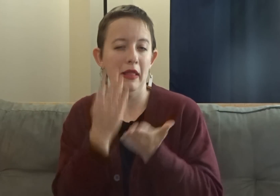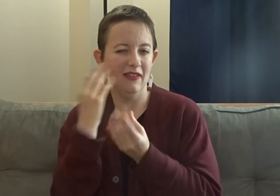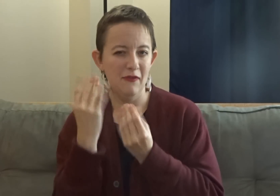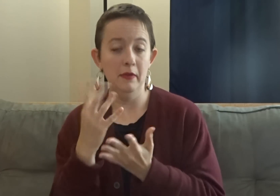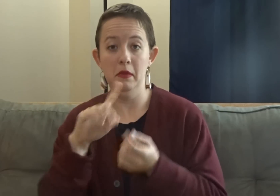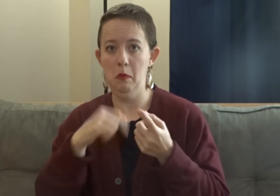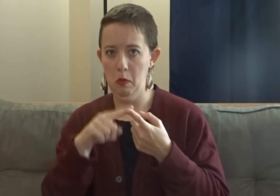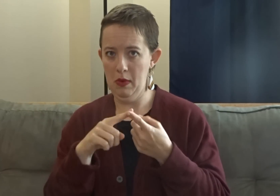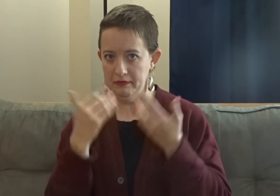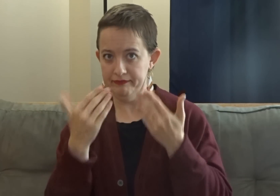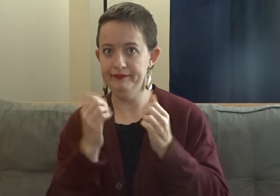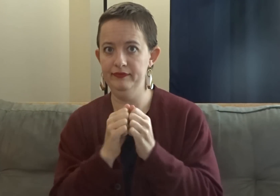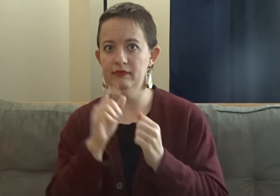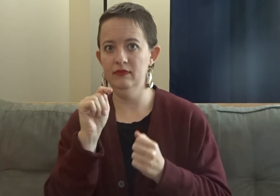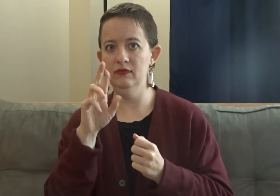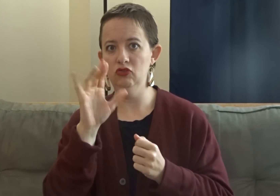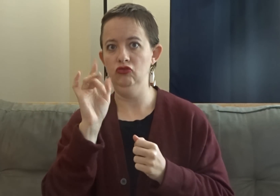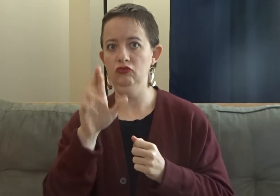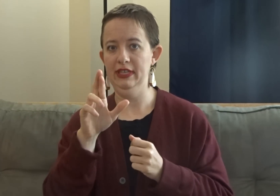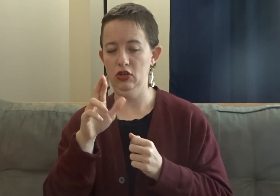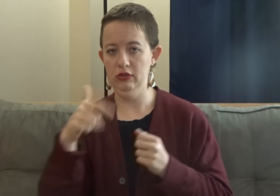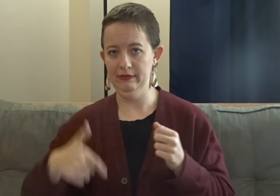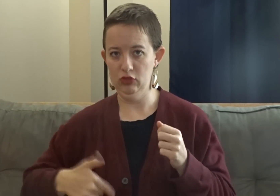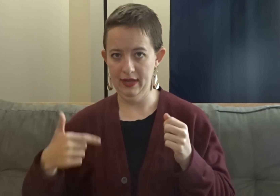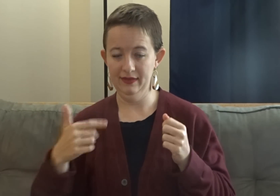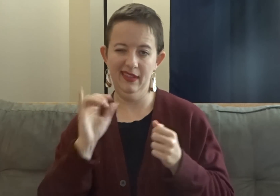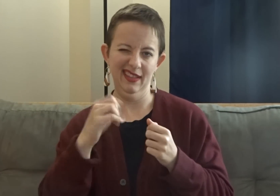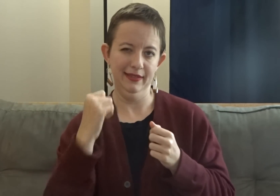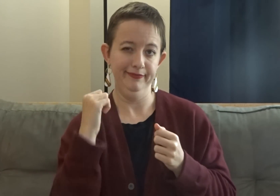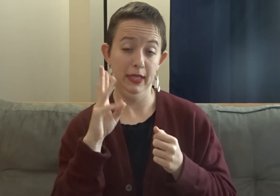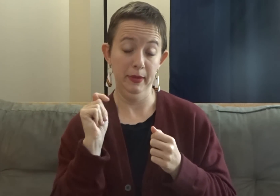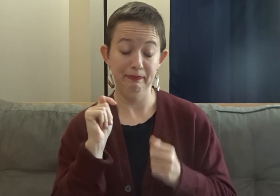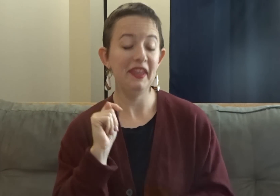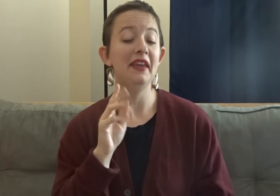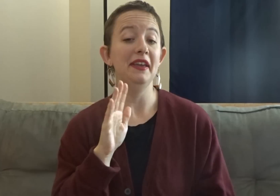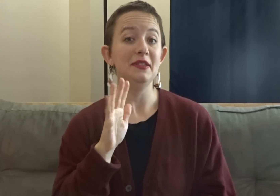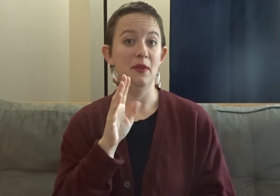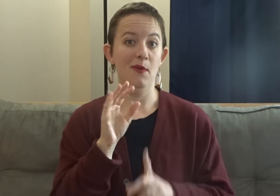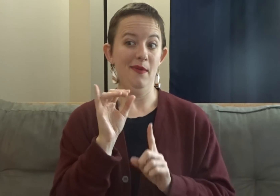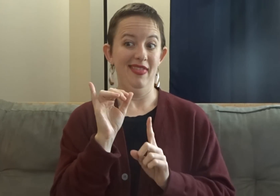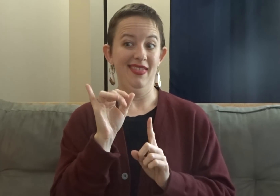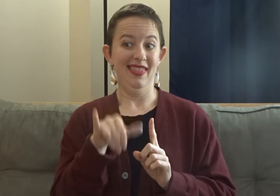Friday they'll probably inform her when she's going to trigger. That's in the butt.